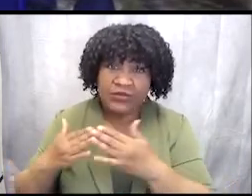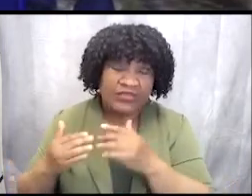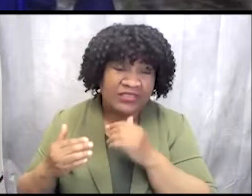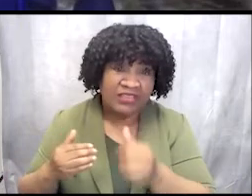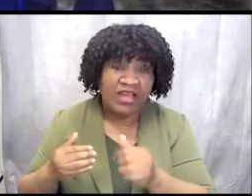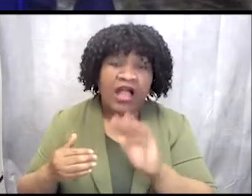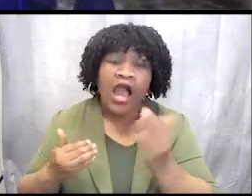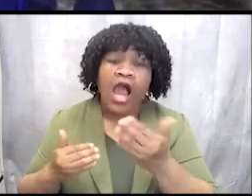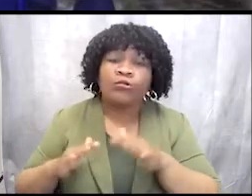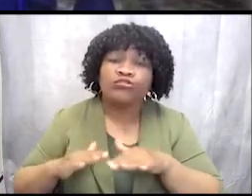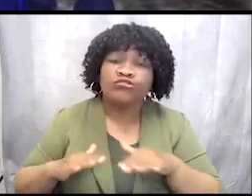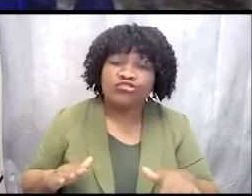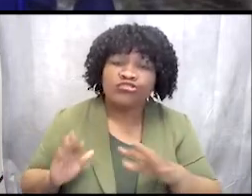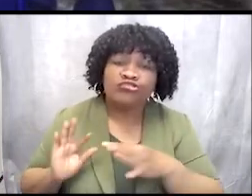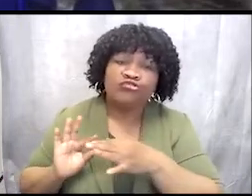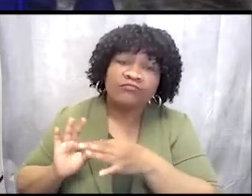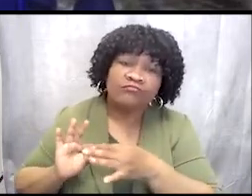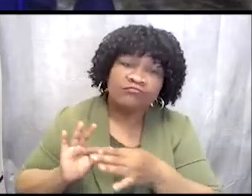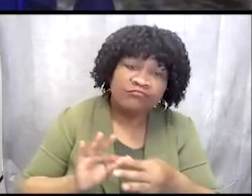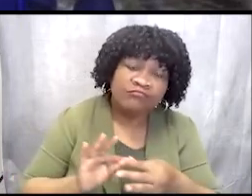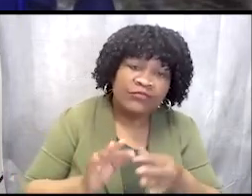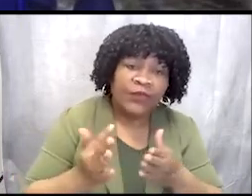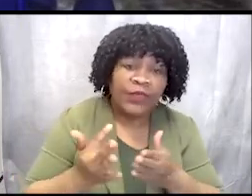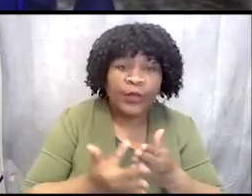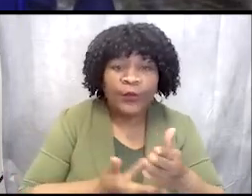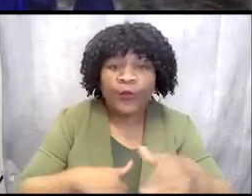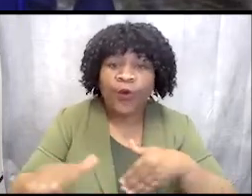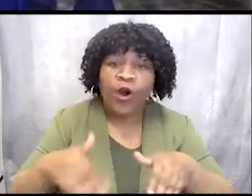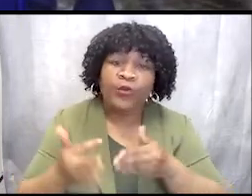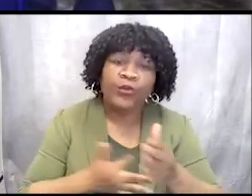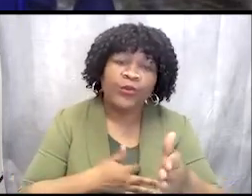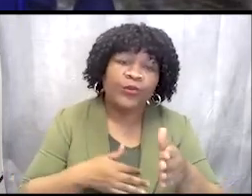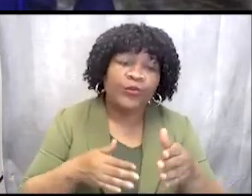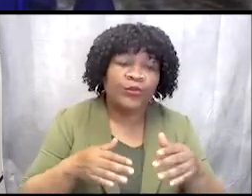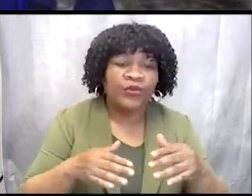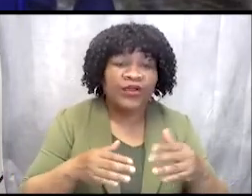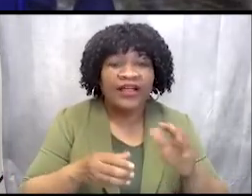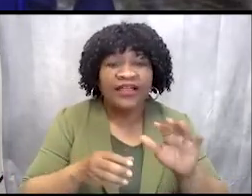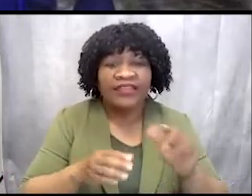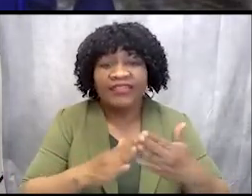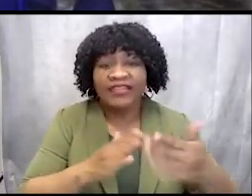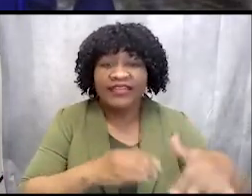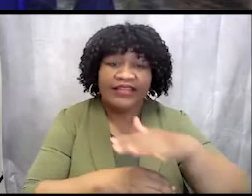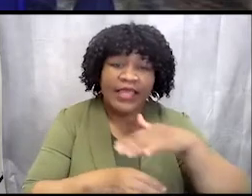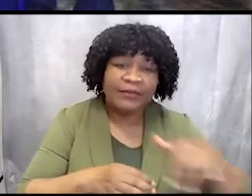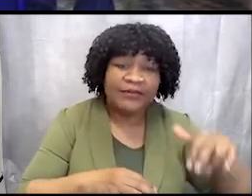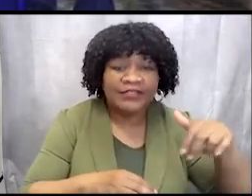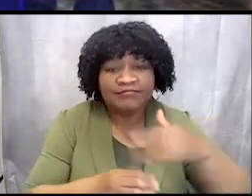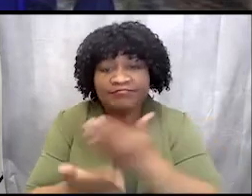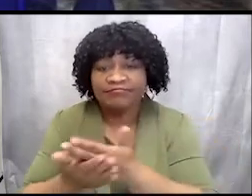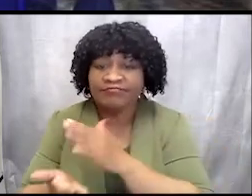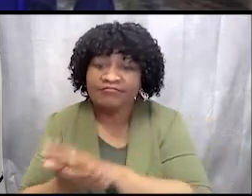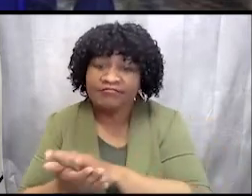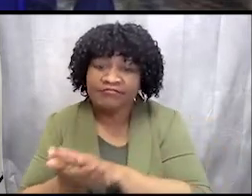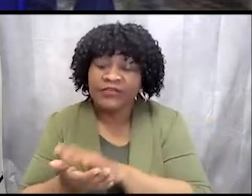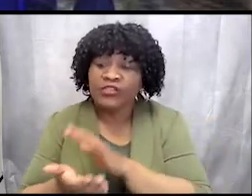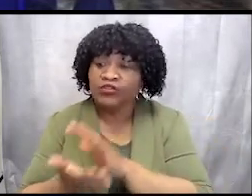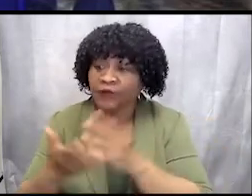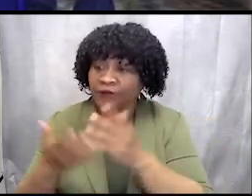Our children walk through a neighborhood to school, they walk through a neighborhood from school,